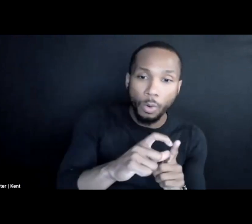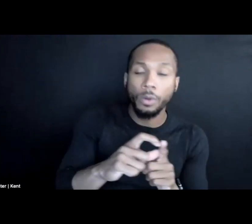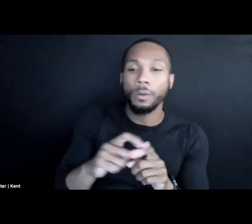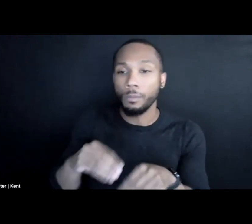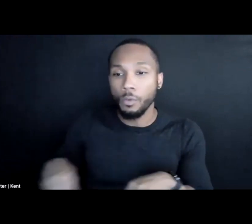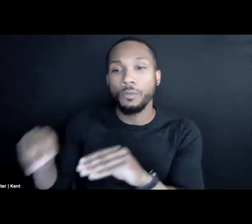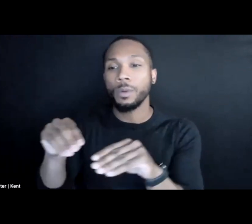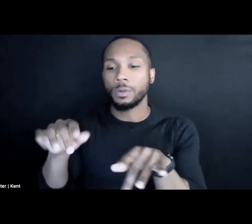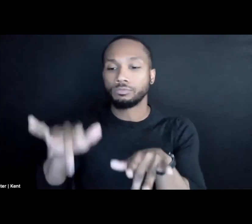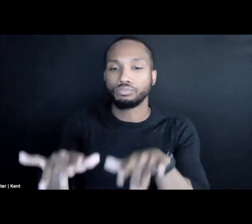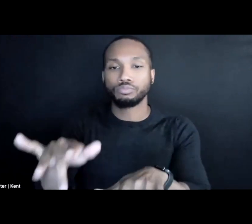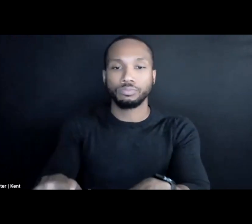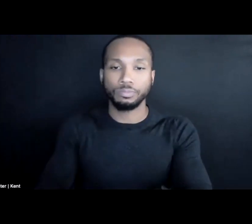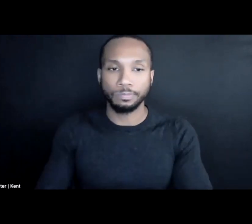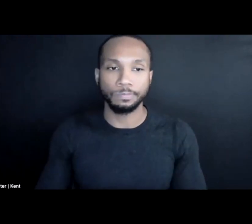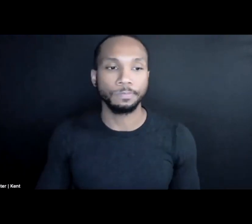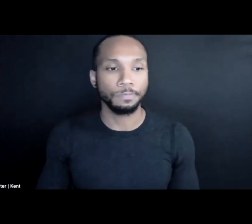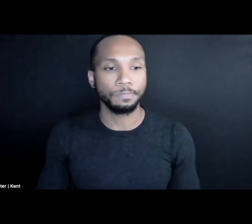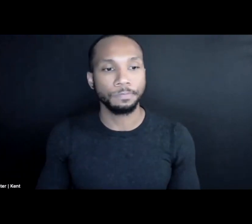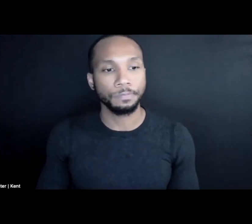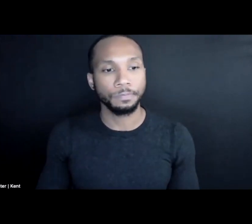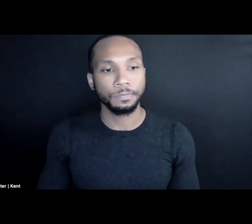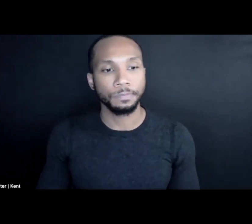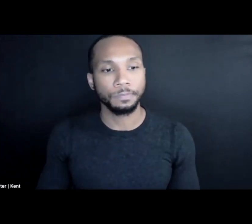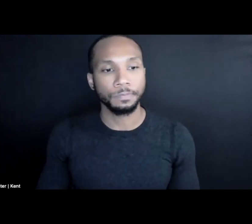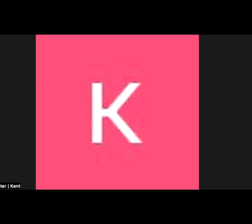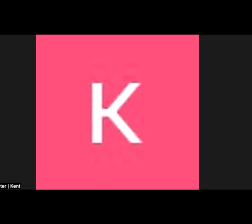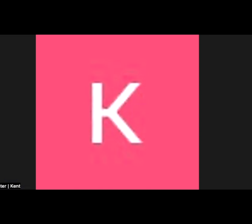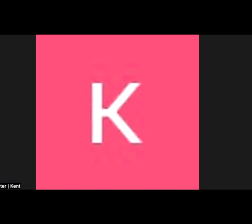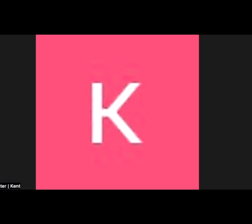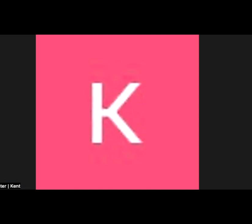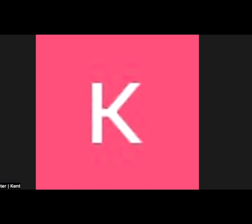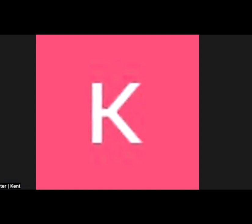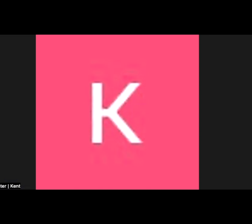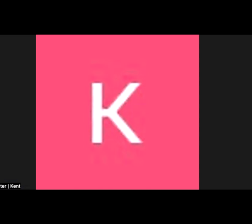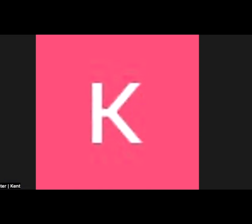at a time. Thank you.